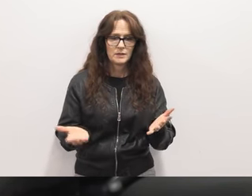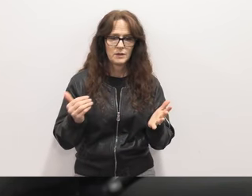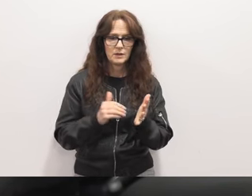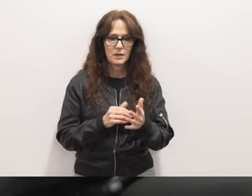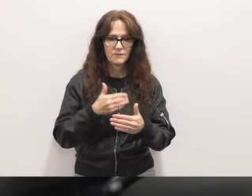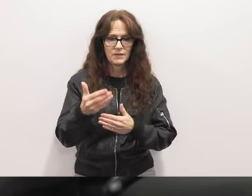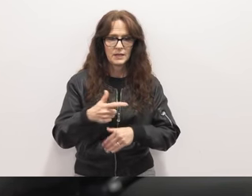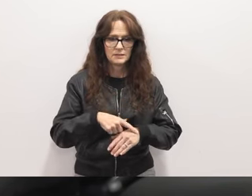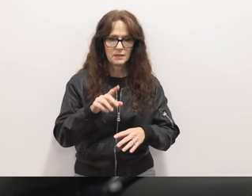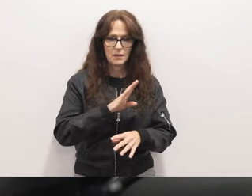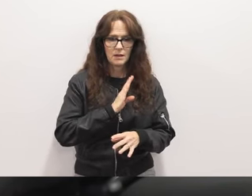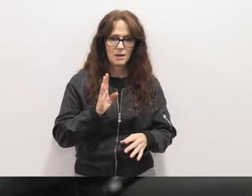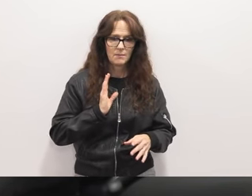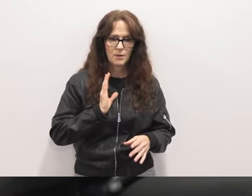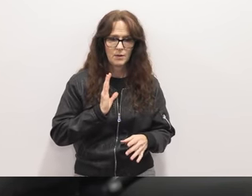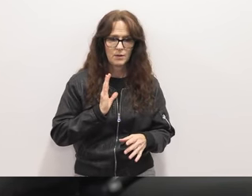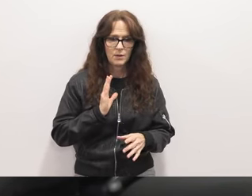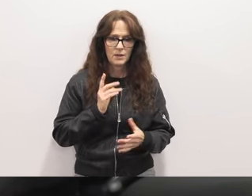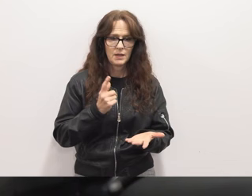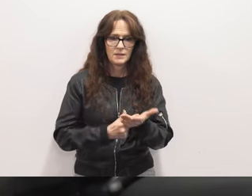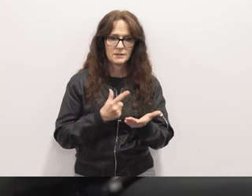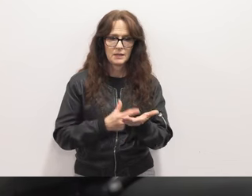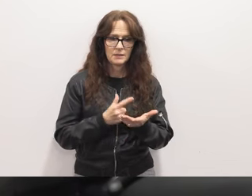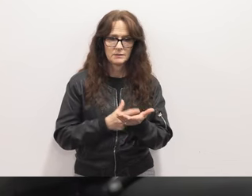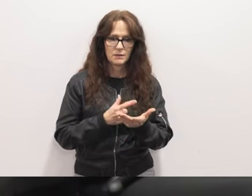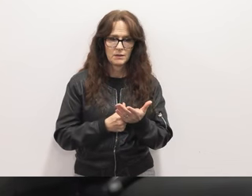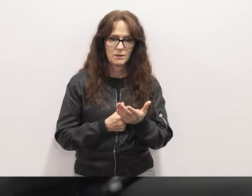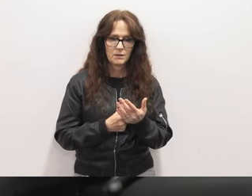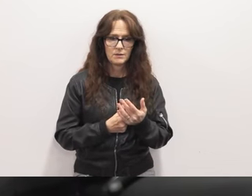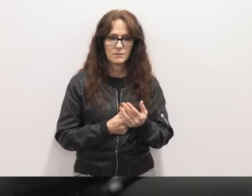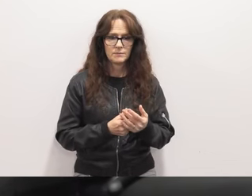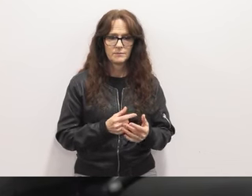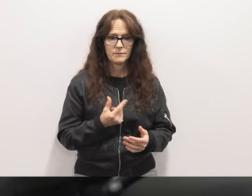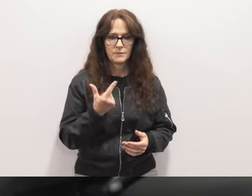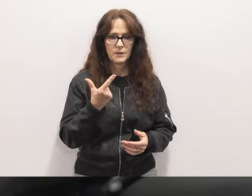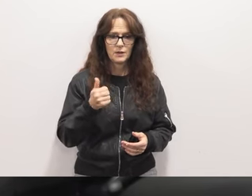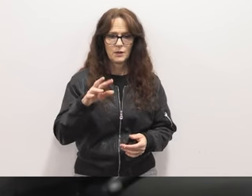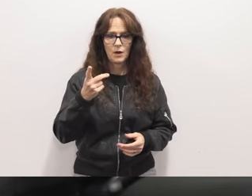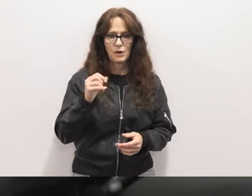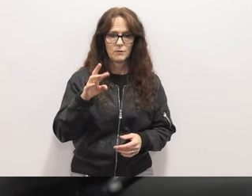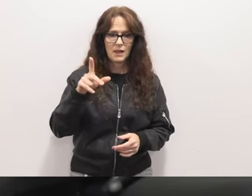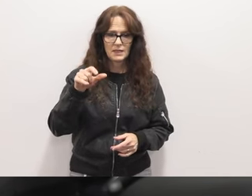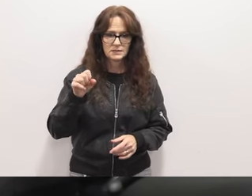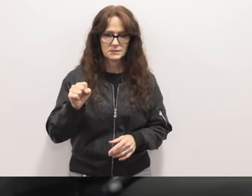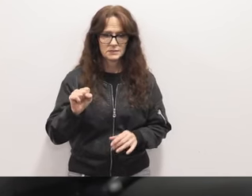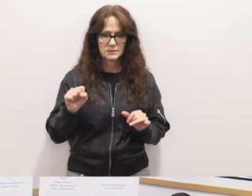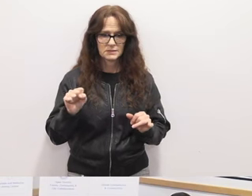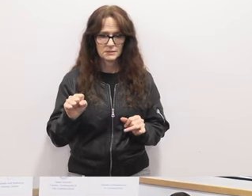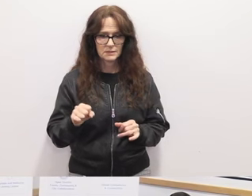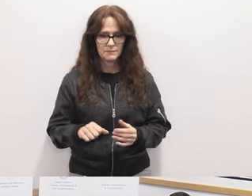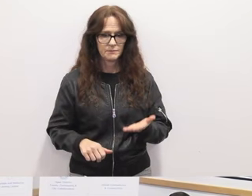that our board can be discussing their guardrails. Thank you, AJ.